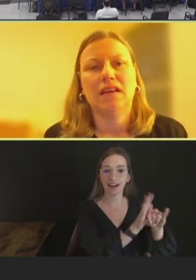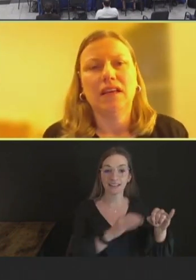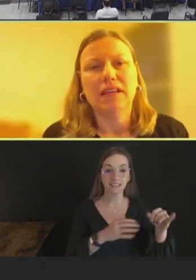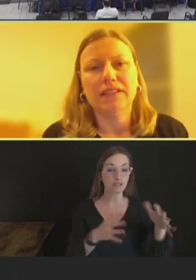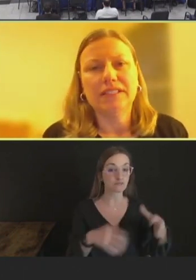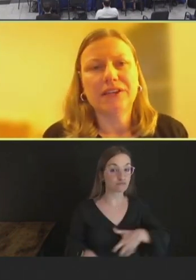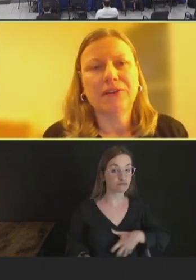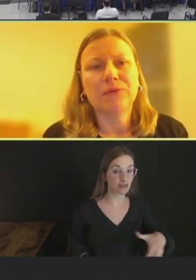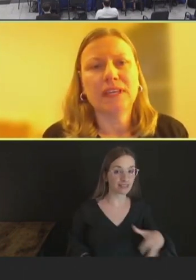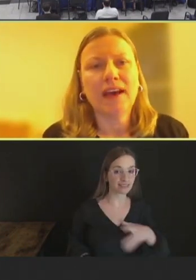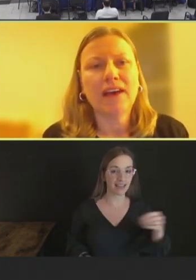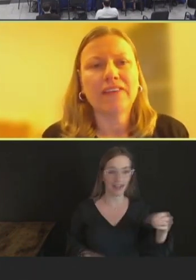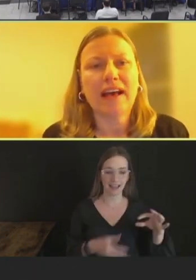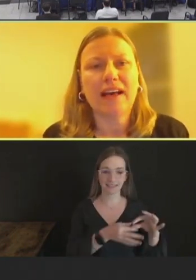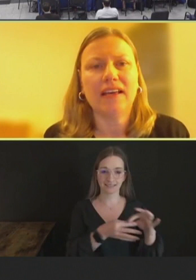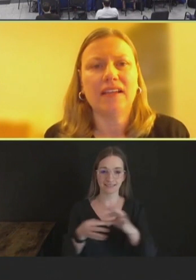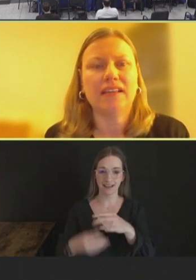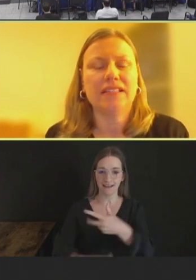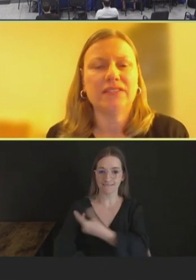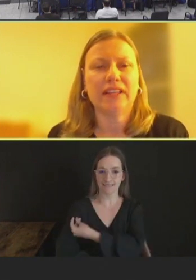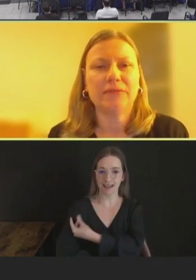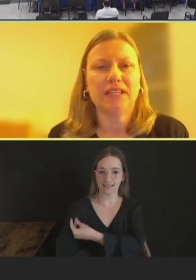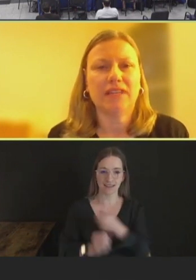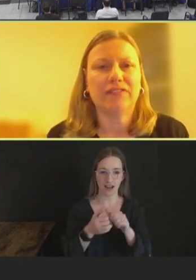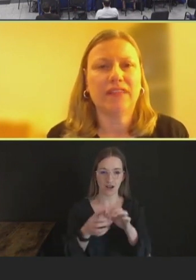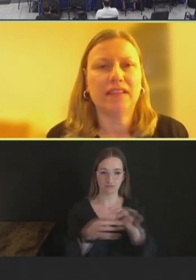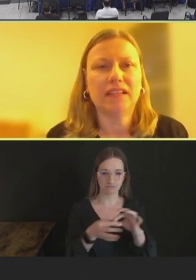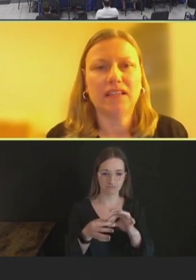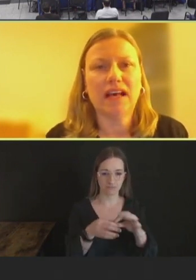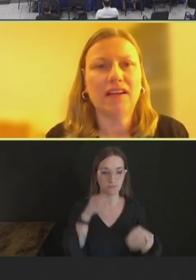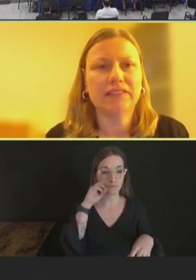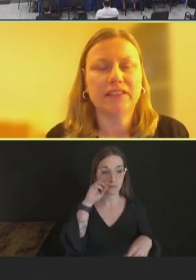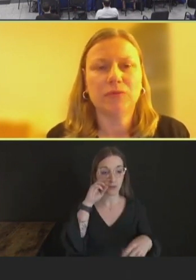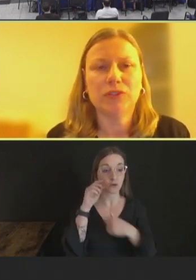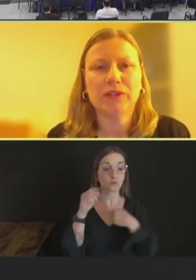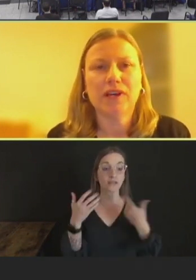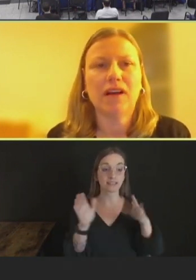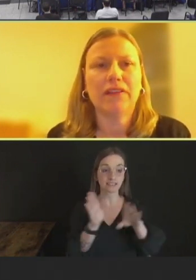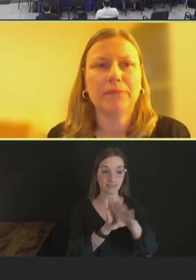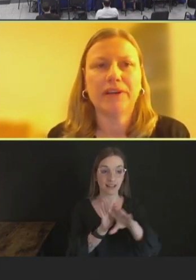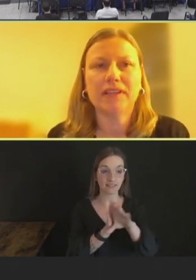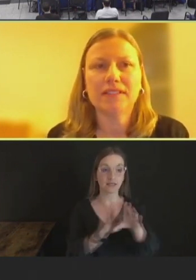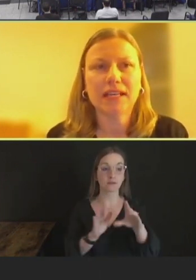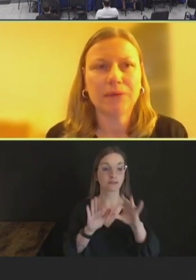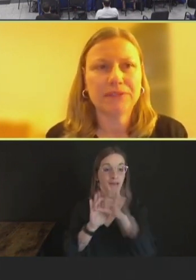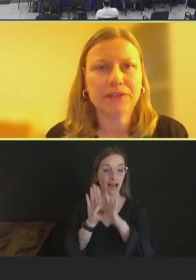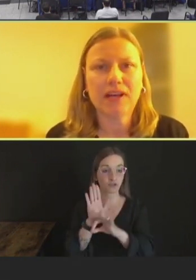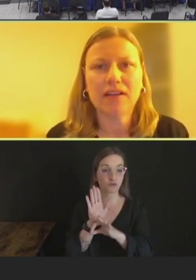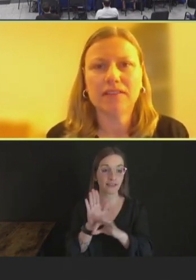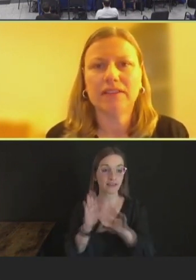So, we have had developed and validated algorithm, which we call the pregnancy episode algorithm